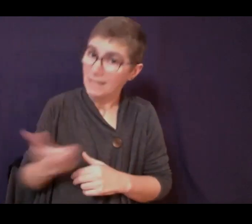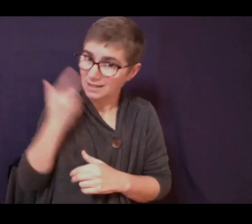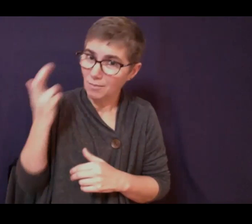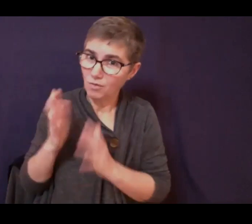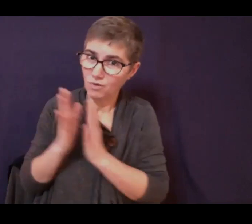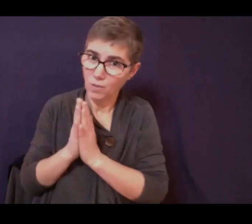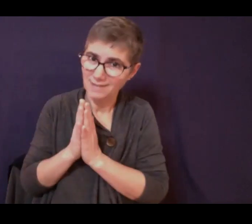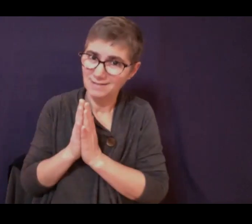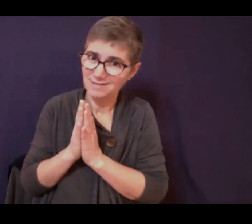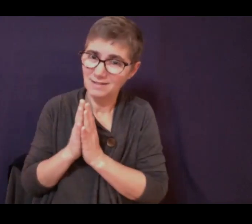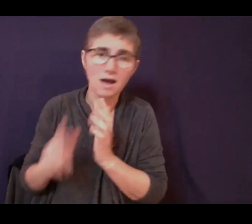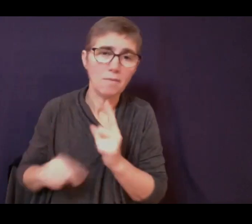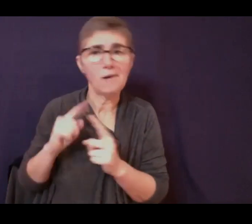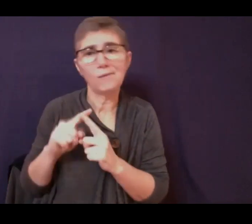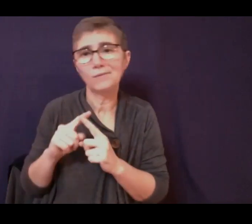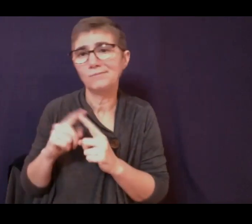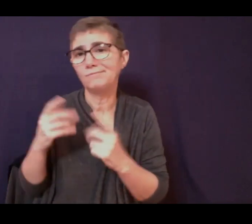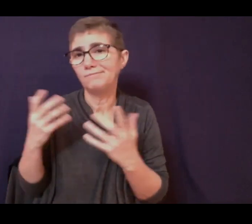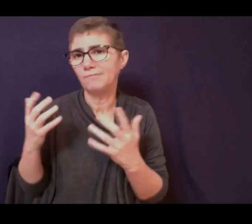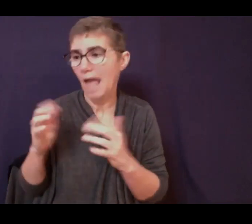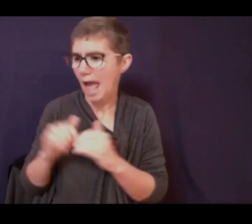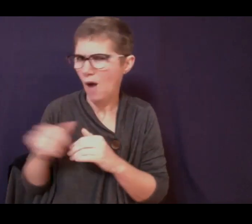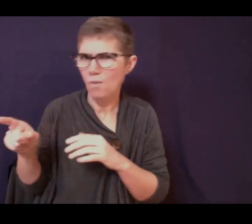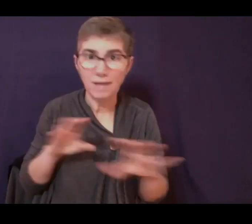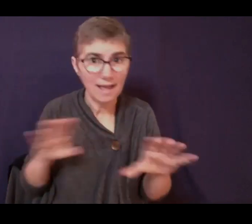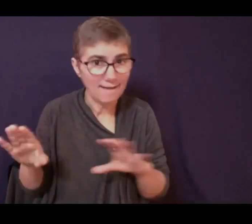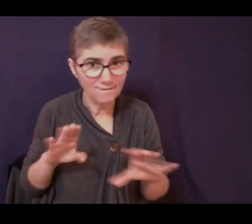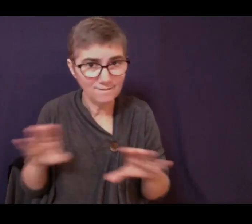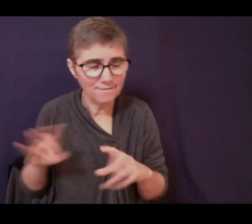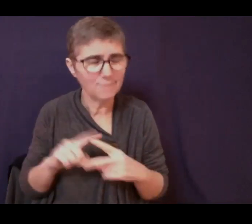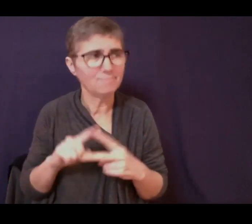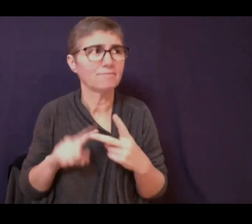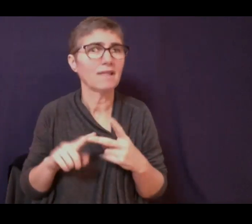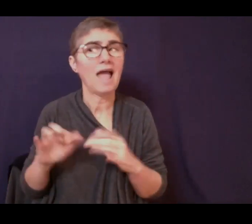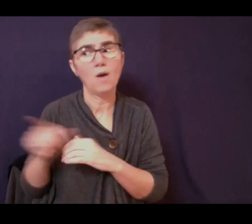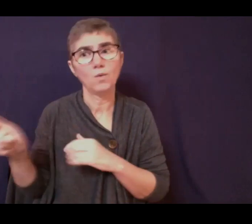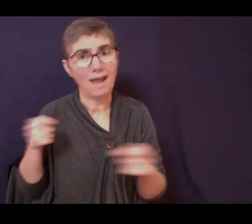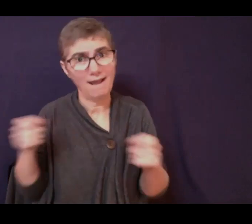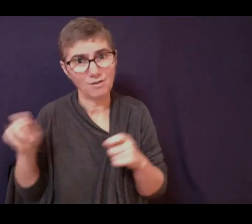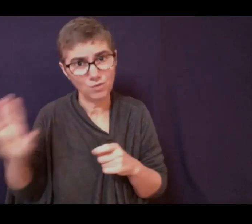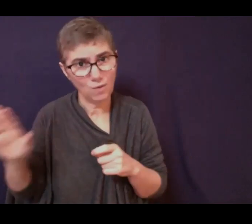you know how the animal behaves how the employee handles the animal but